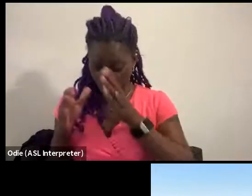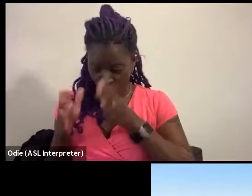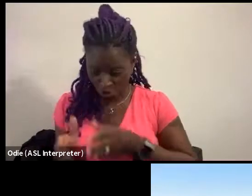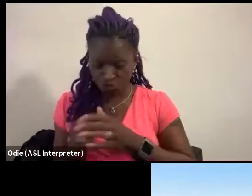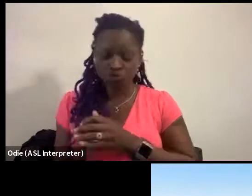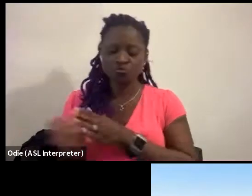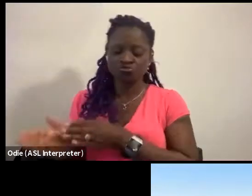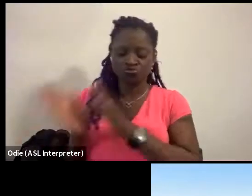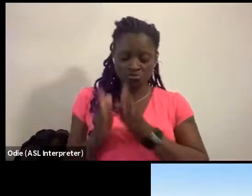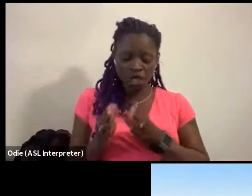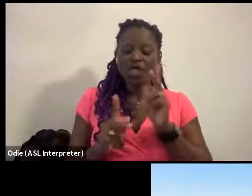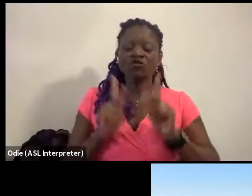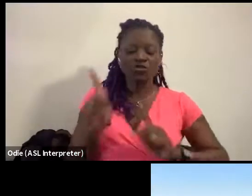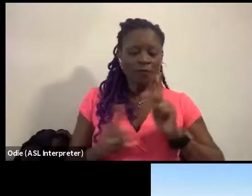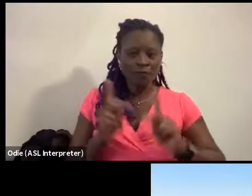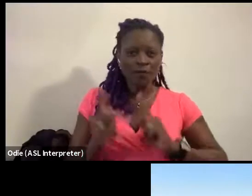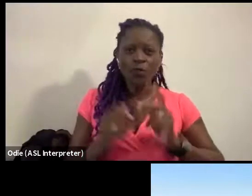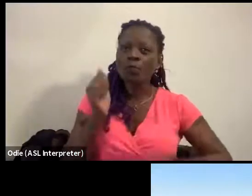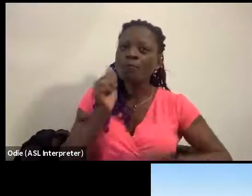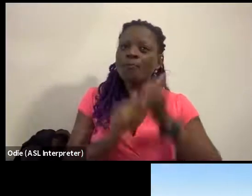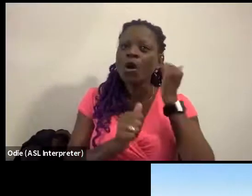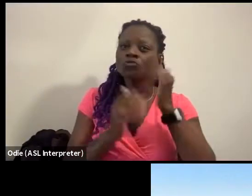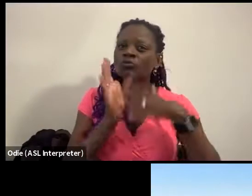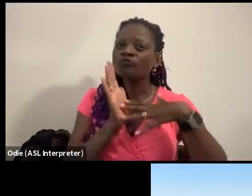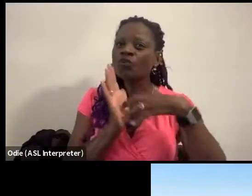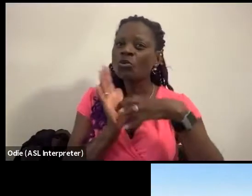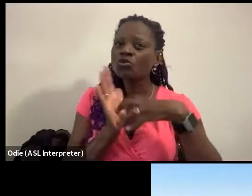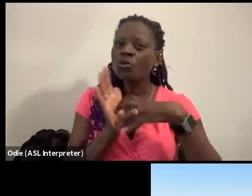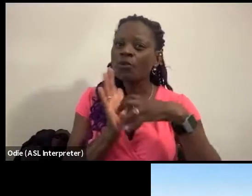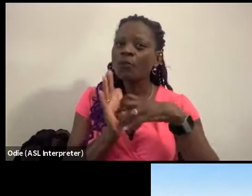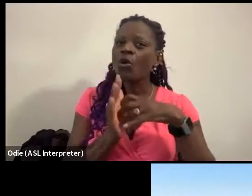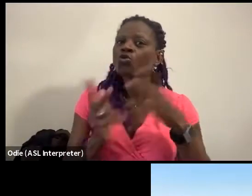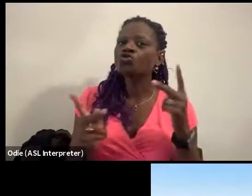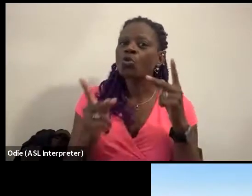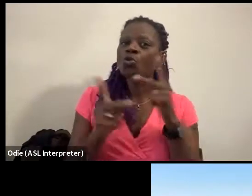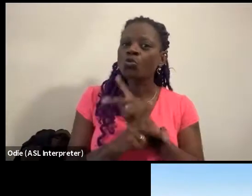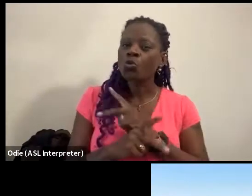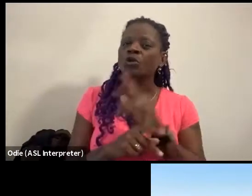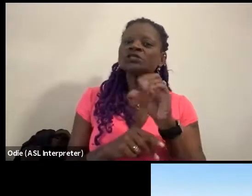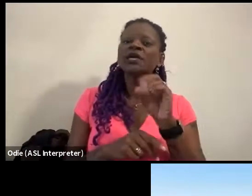virus or those who have had the worst outcomes. Then we opened to our oldest residents